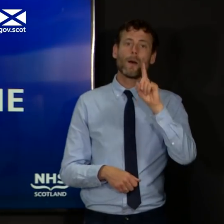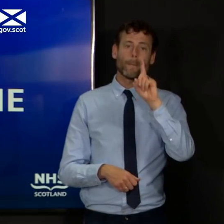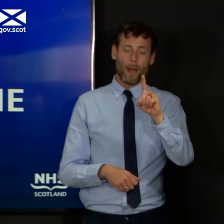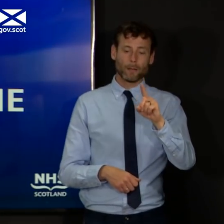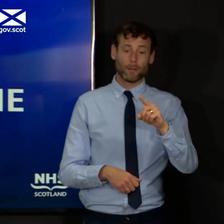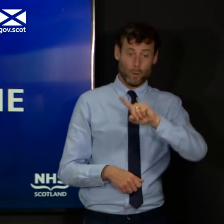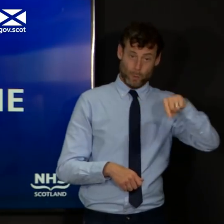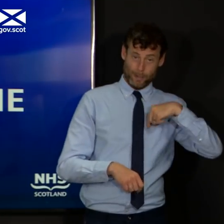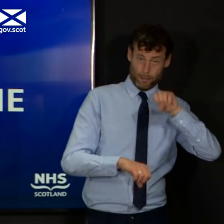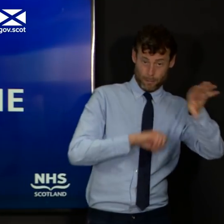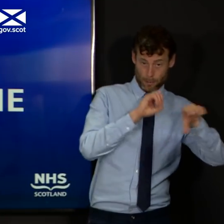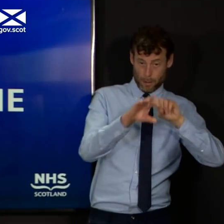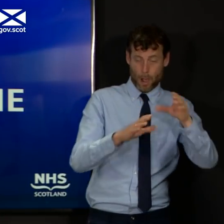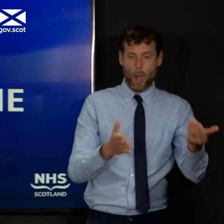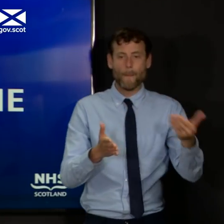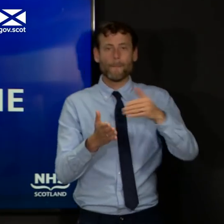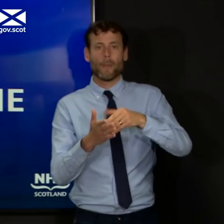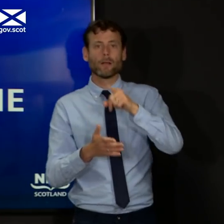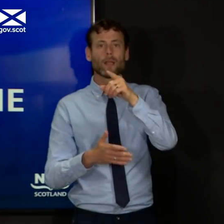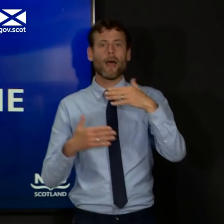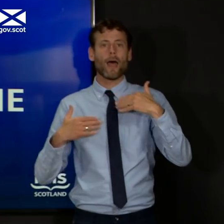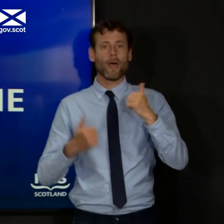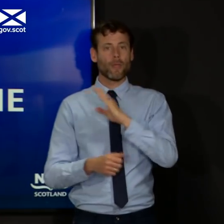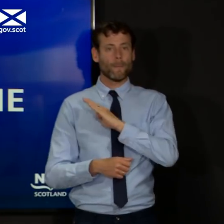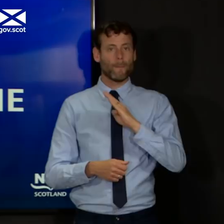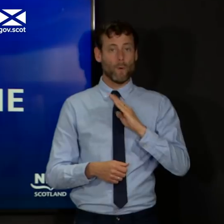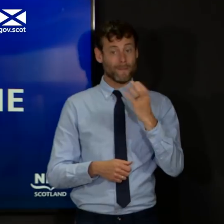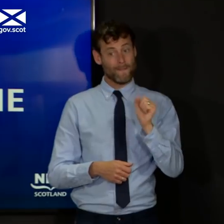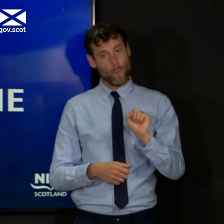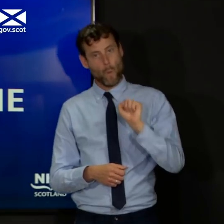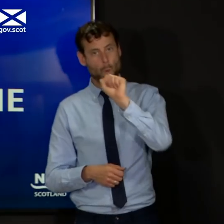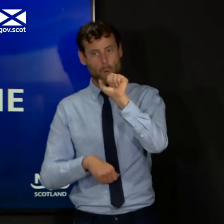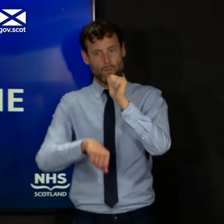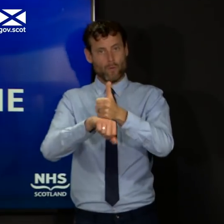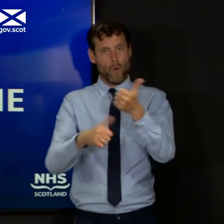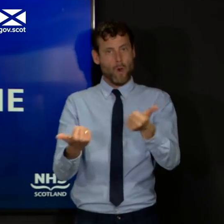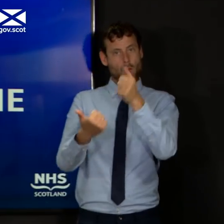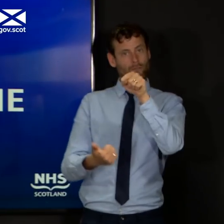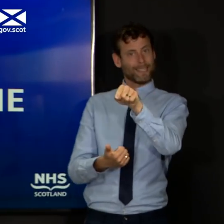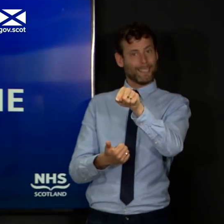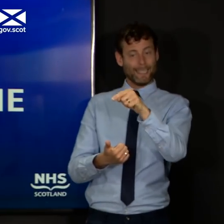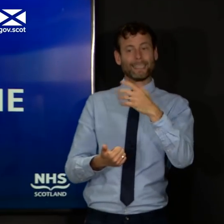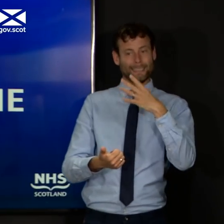that with their own testing capacity. Bearing in mind the majority, in fact all of our mainland